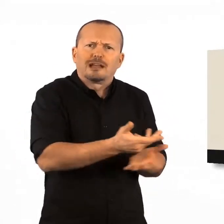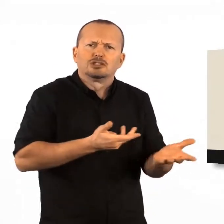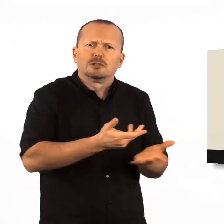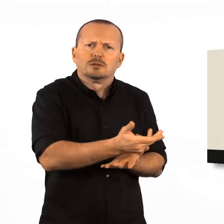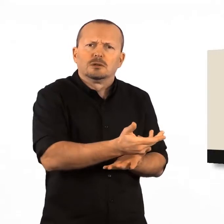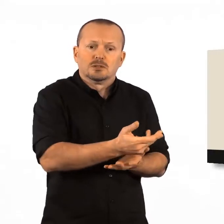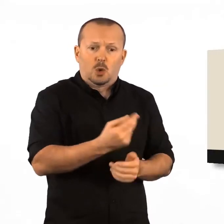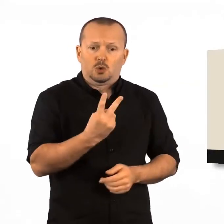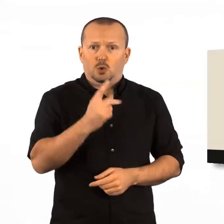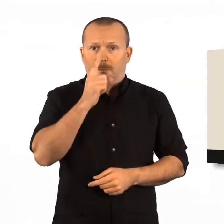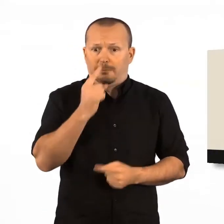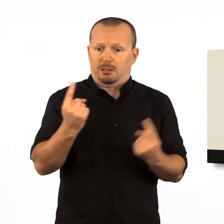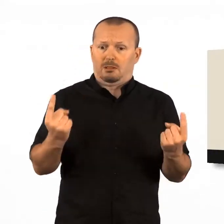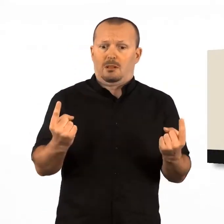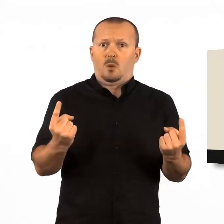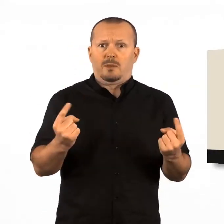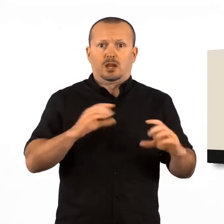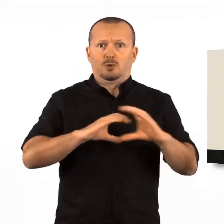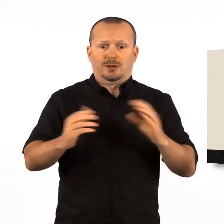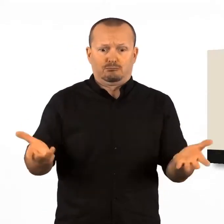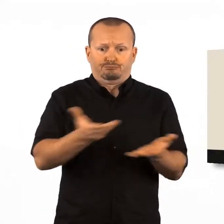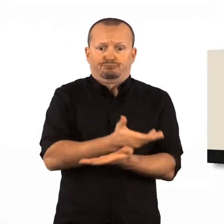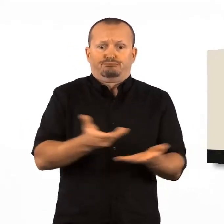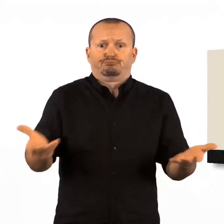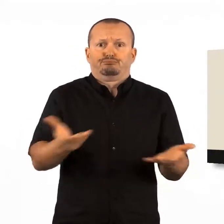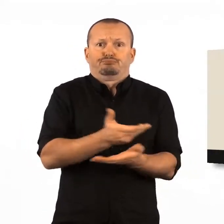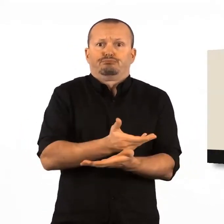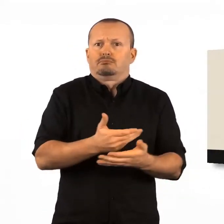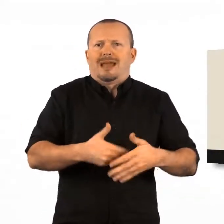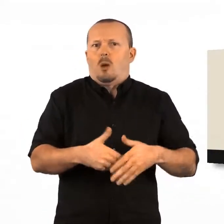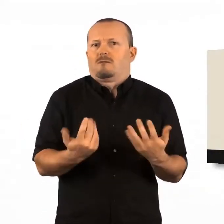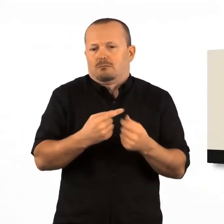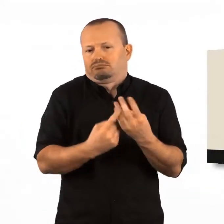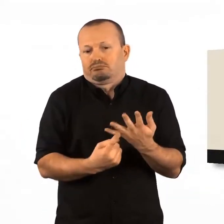two people communicate back and forth through whatever means, what they’re actually doing,